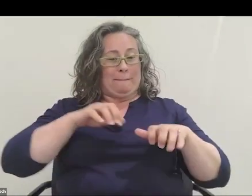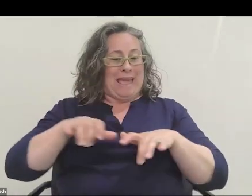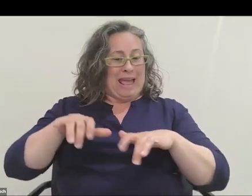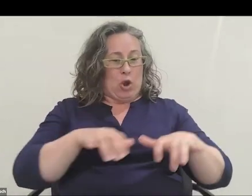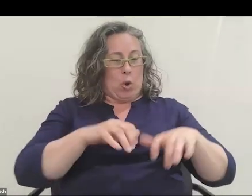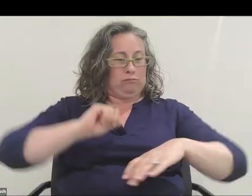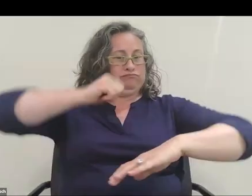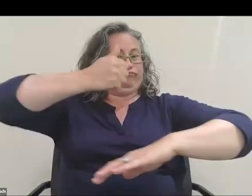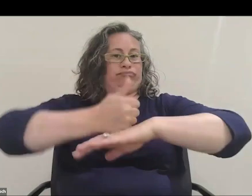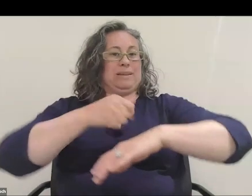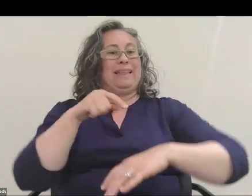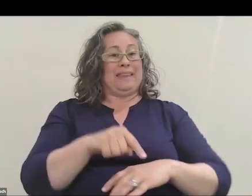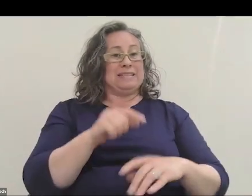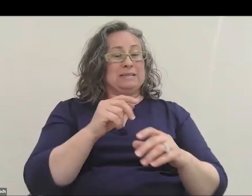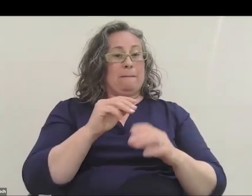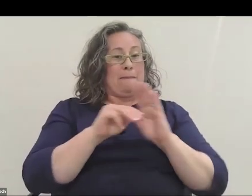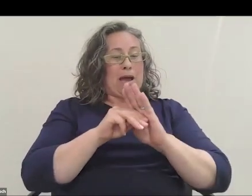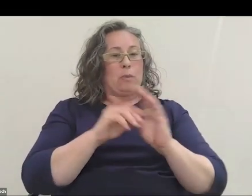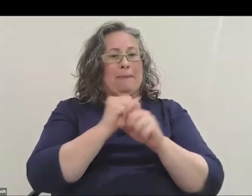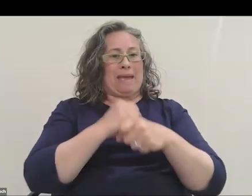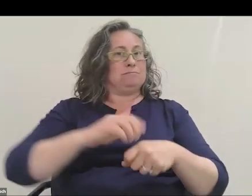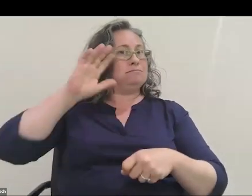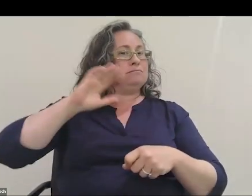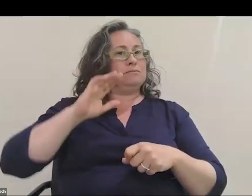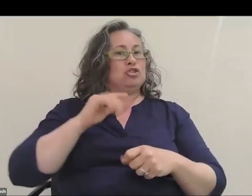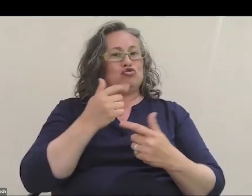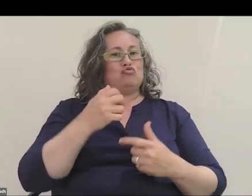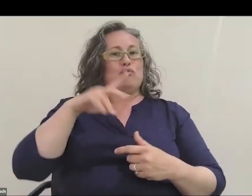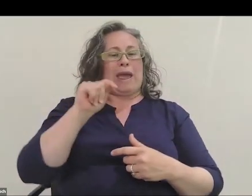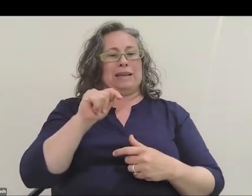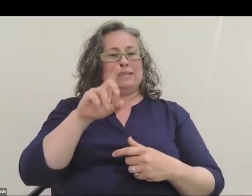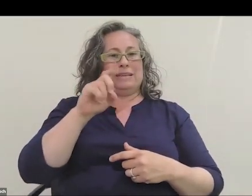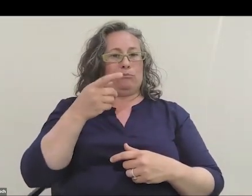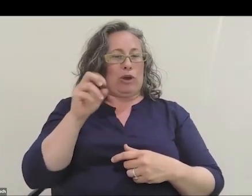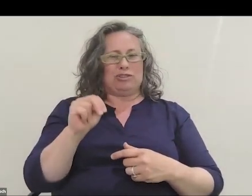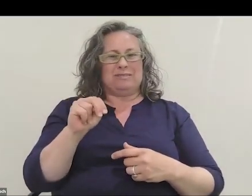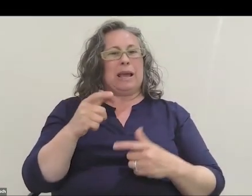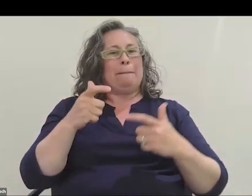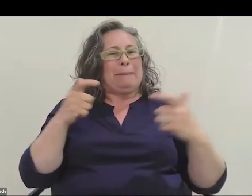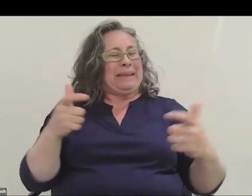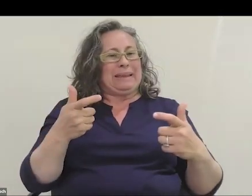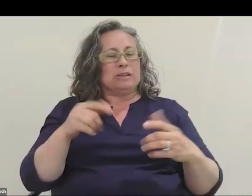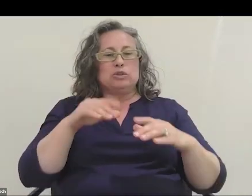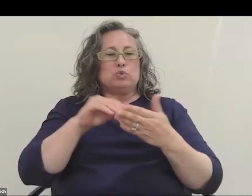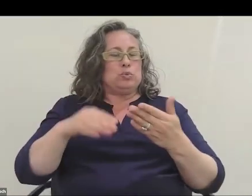during the Great Depression. It's so large that students can't take that home or access it after graduation.